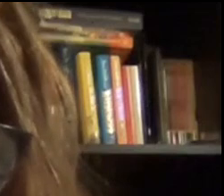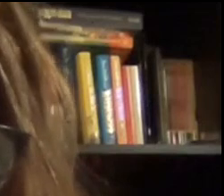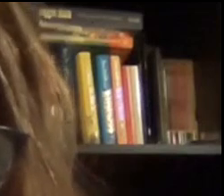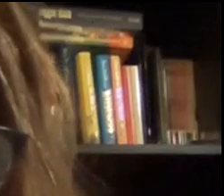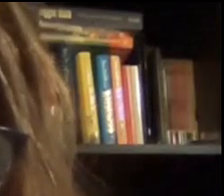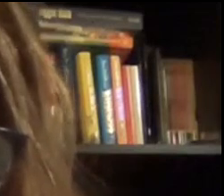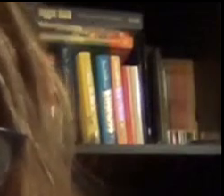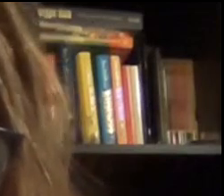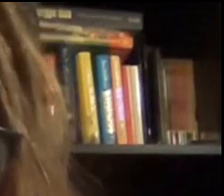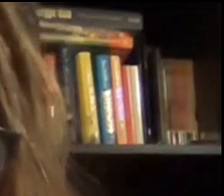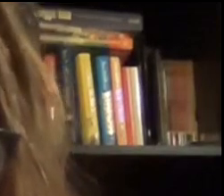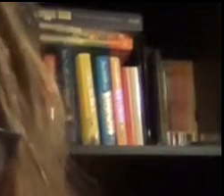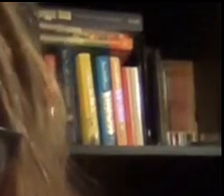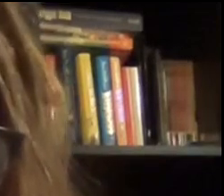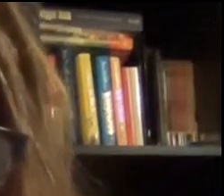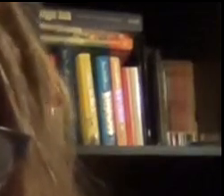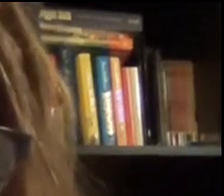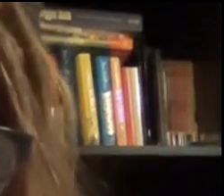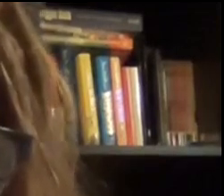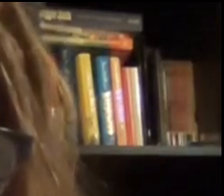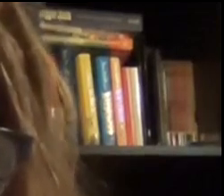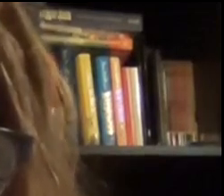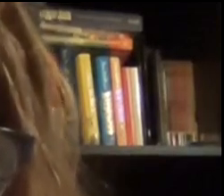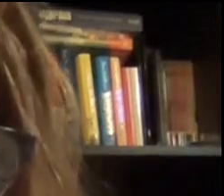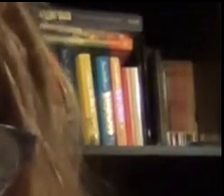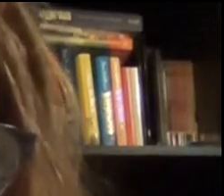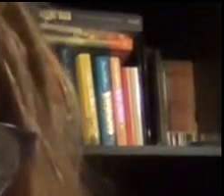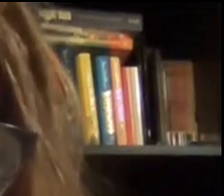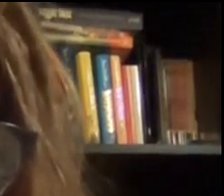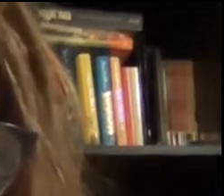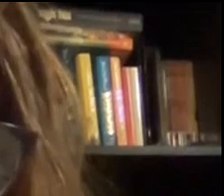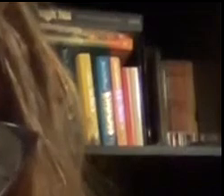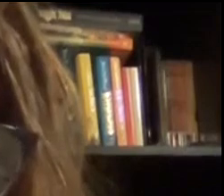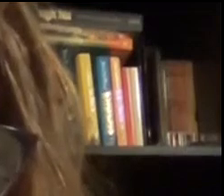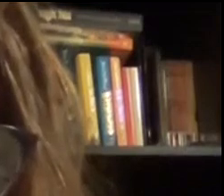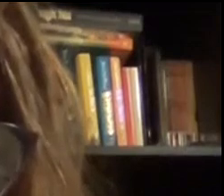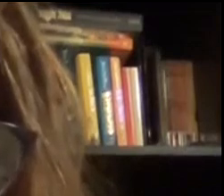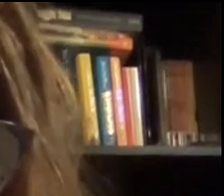That may be something that in Alex's next presentation, he'll reflect on it a bit as well